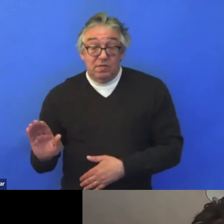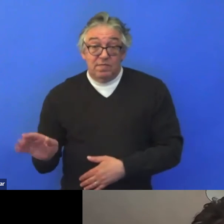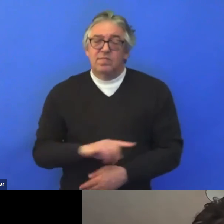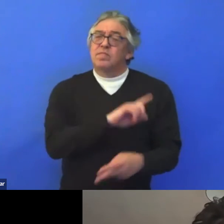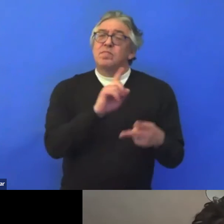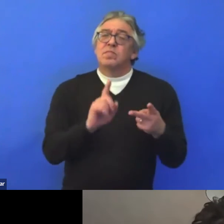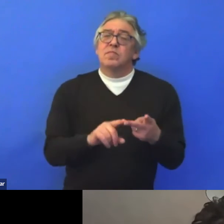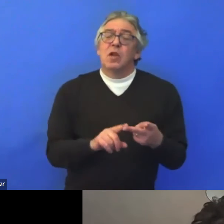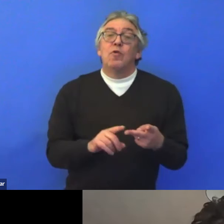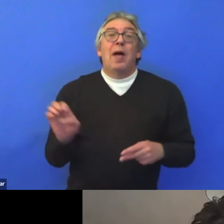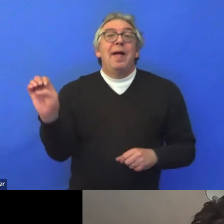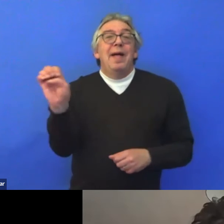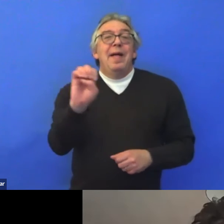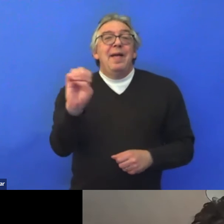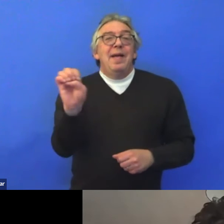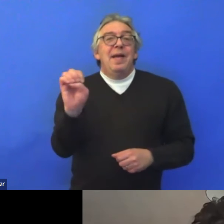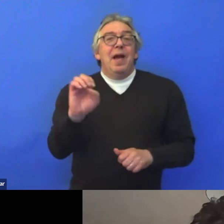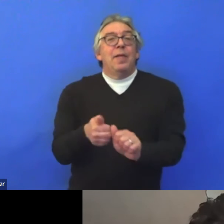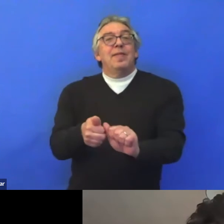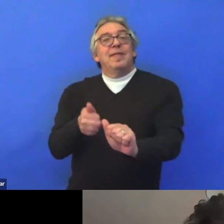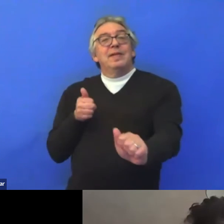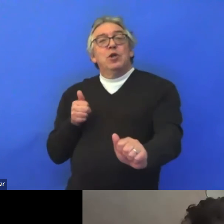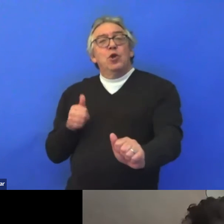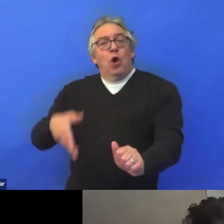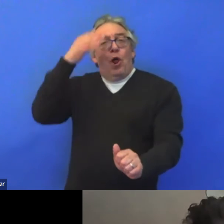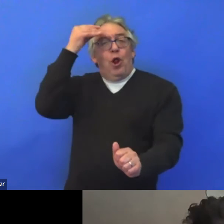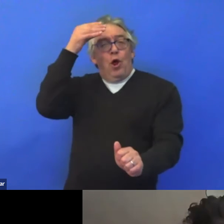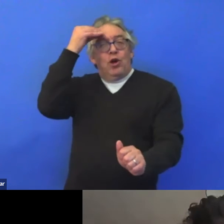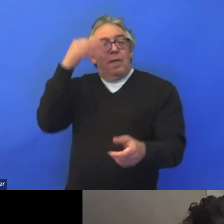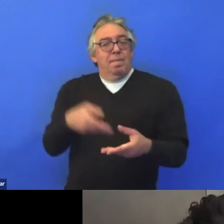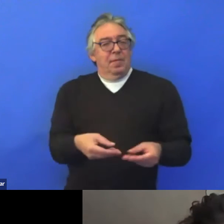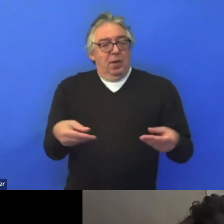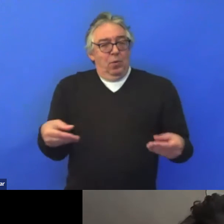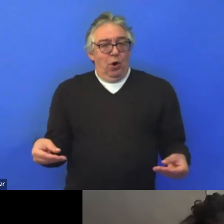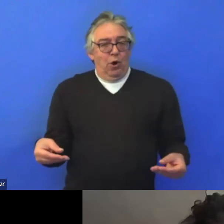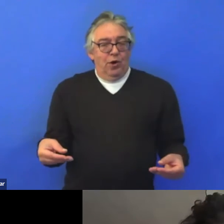one of the big emphasis was how the content could be improved